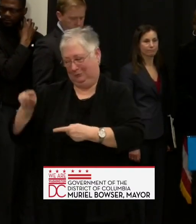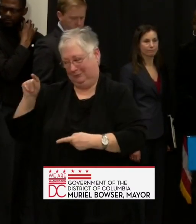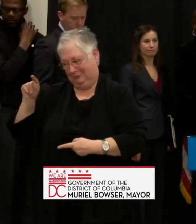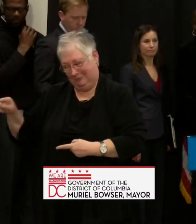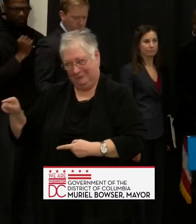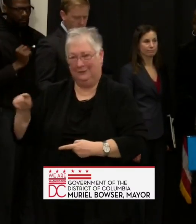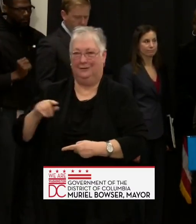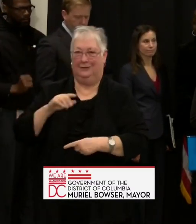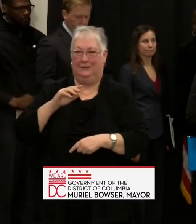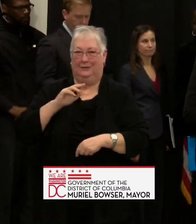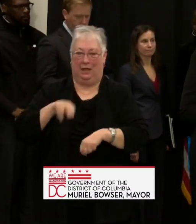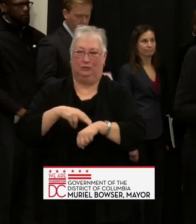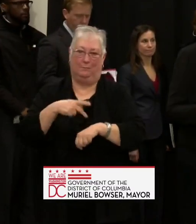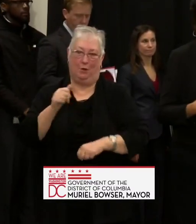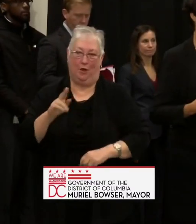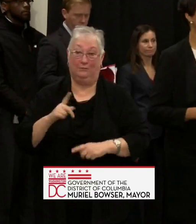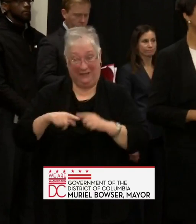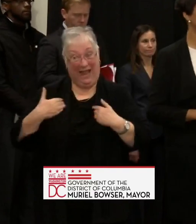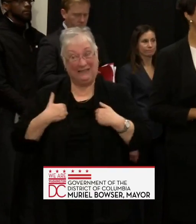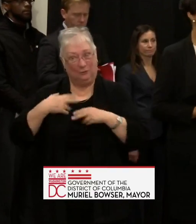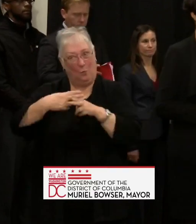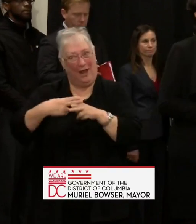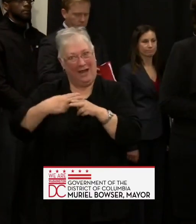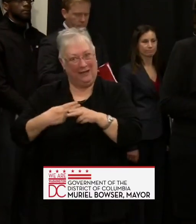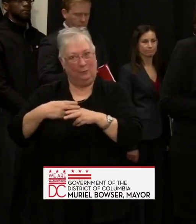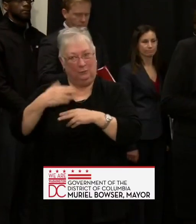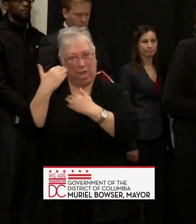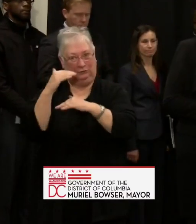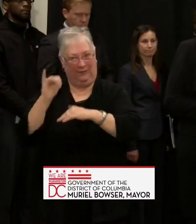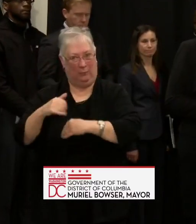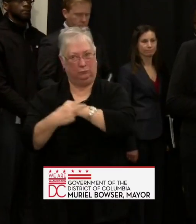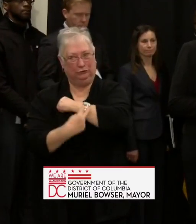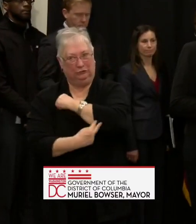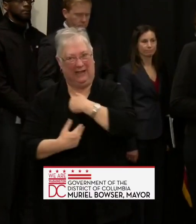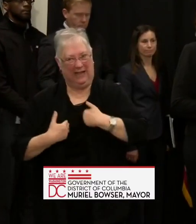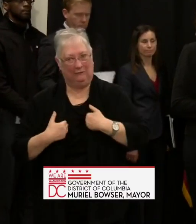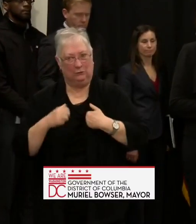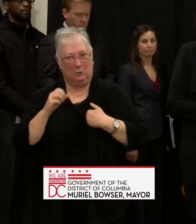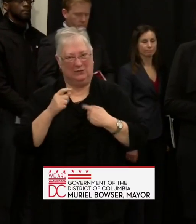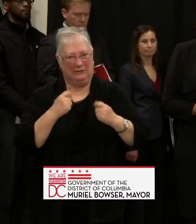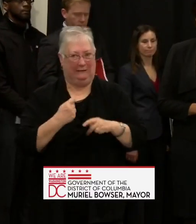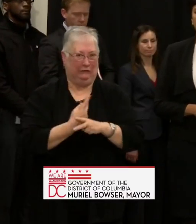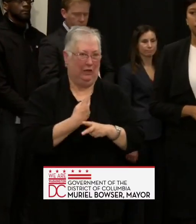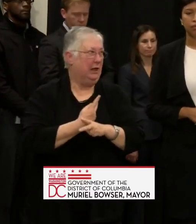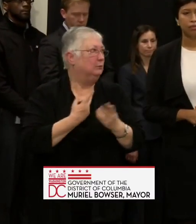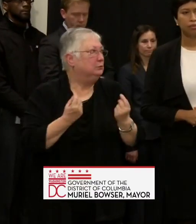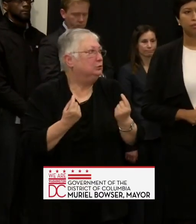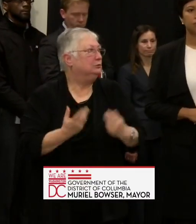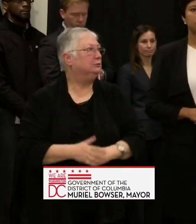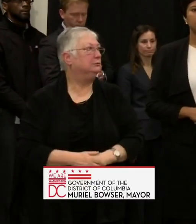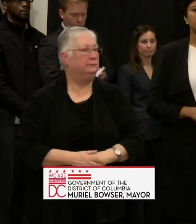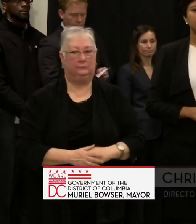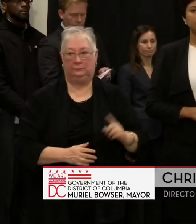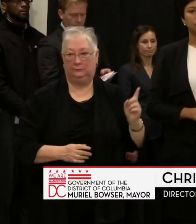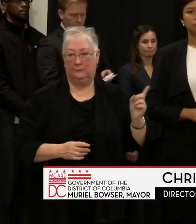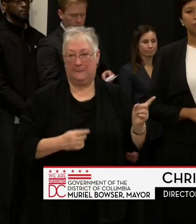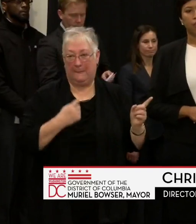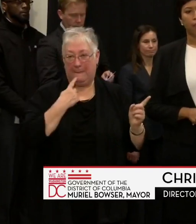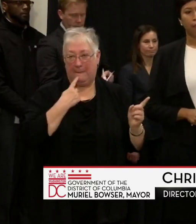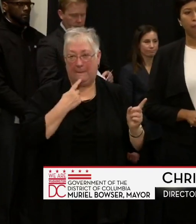CHRIS WILL SPEAK TO IT. >> SO FOR THE INAUGURAL TIME PERIOD WHEN WE ARE DOING THE INAUGURATION, THE 19TH, 20TH AND